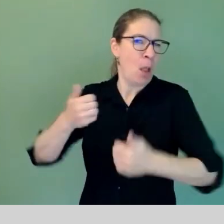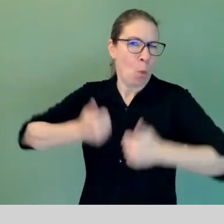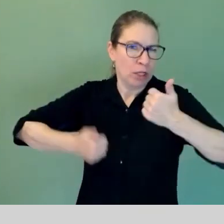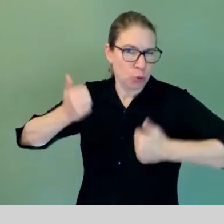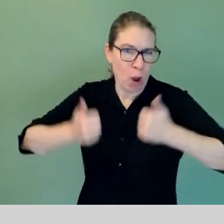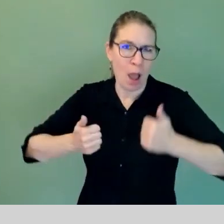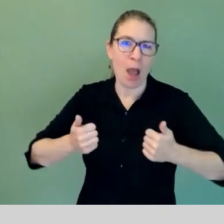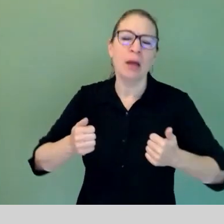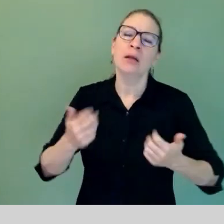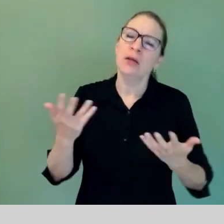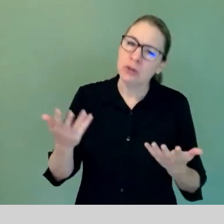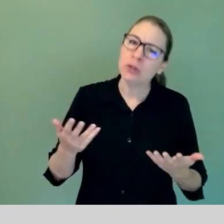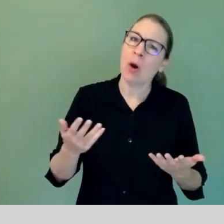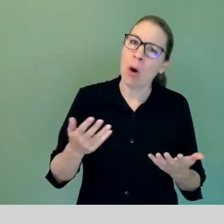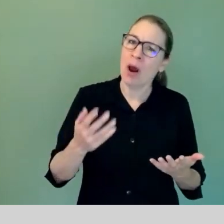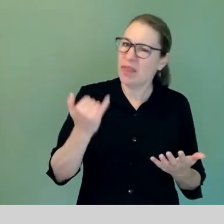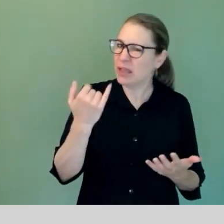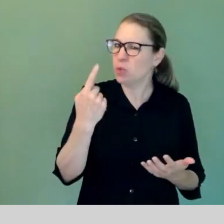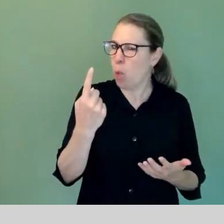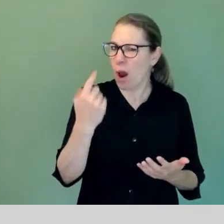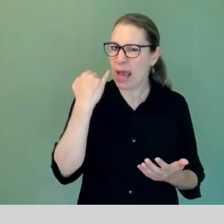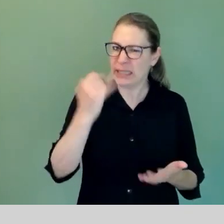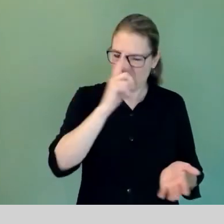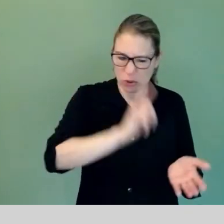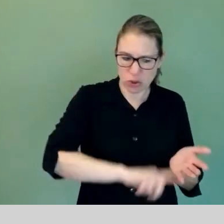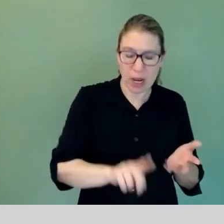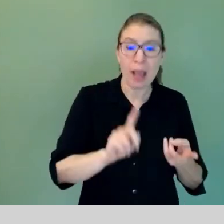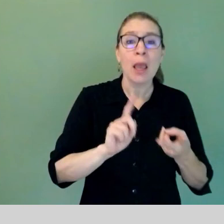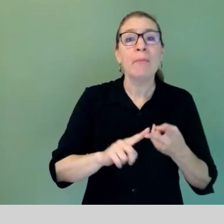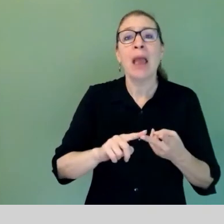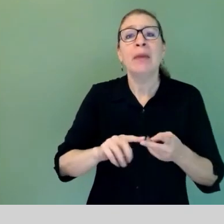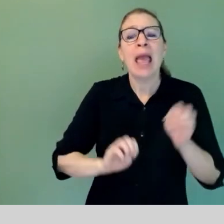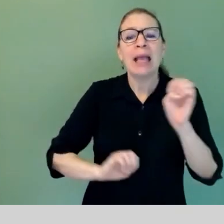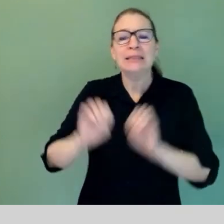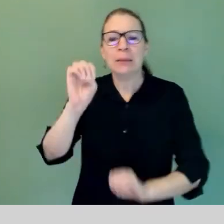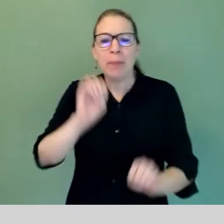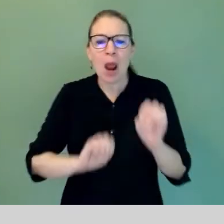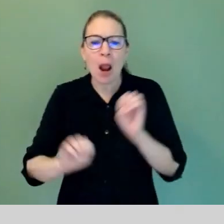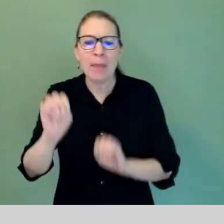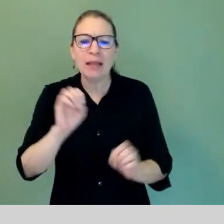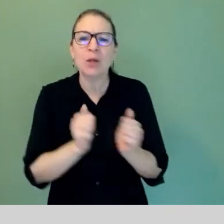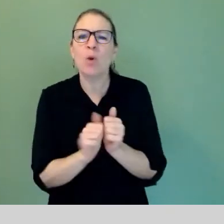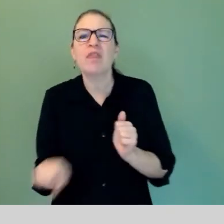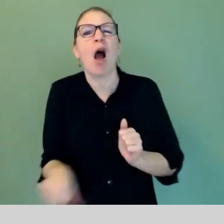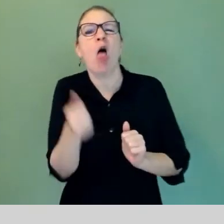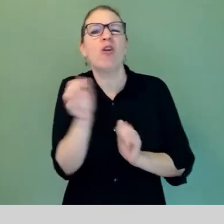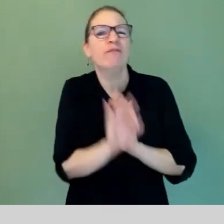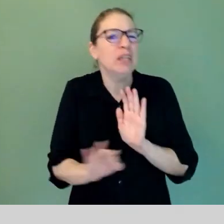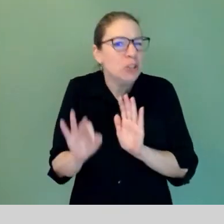and did the cleanliness of data fees. Other things could be, you know, experimenting with further features,